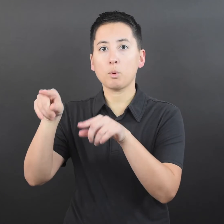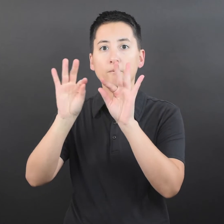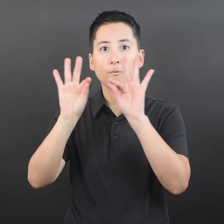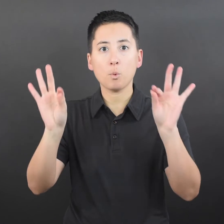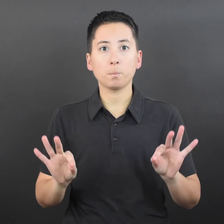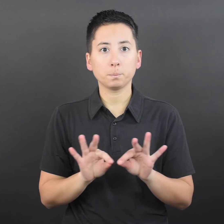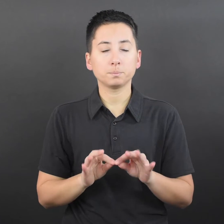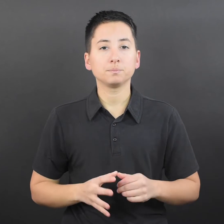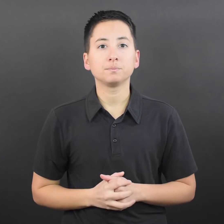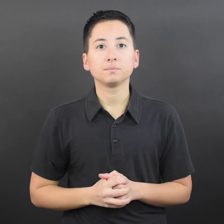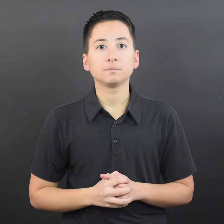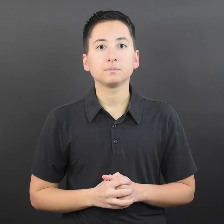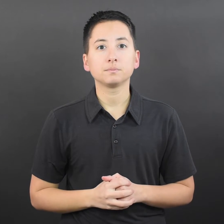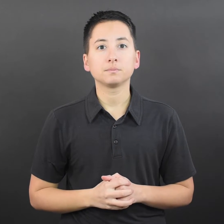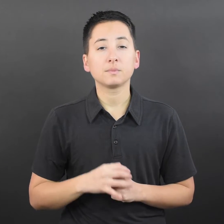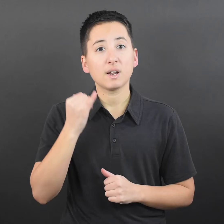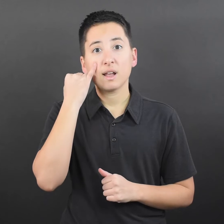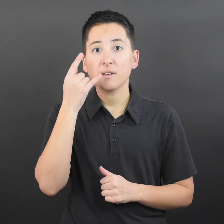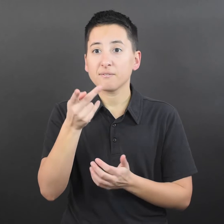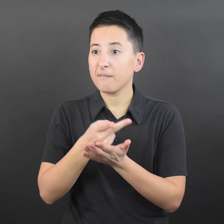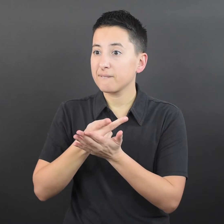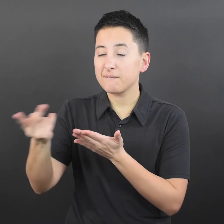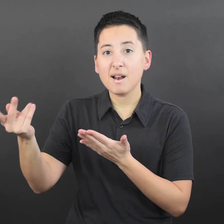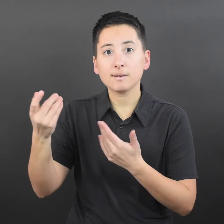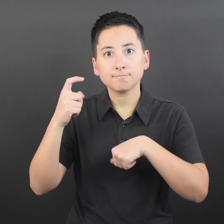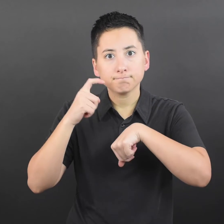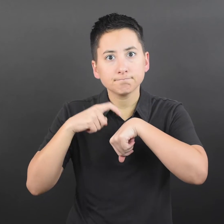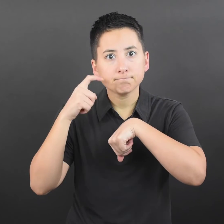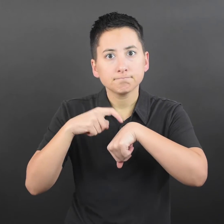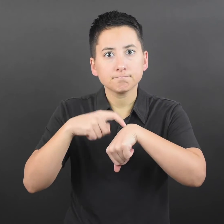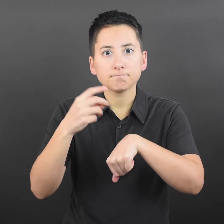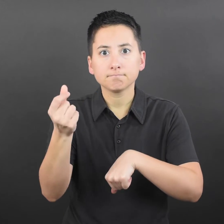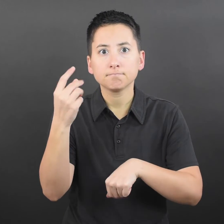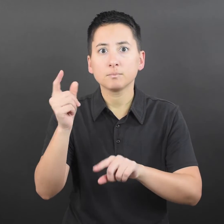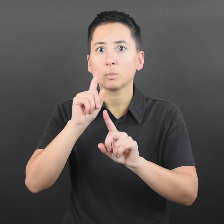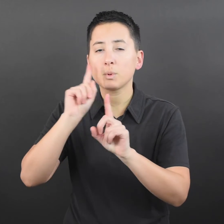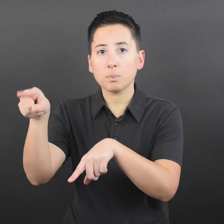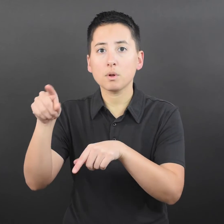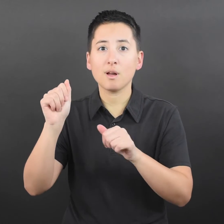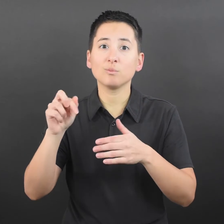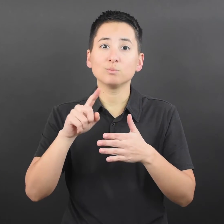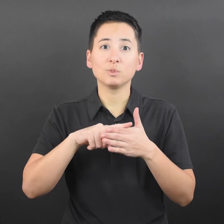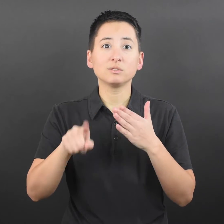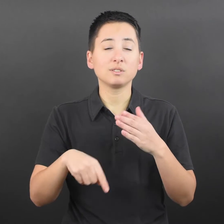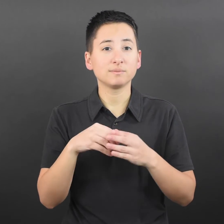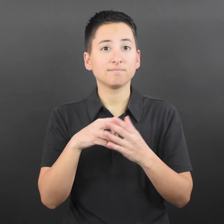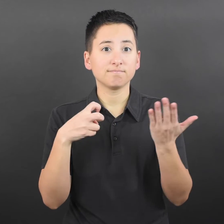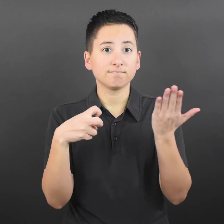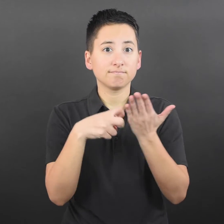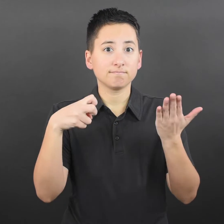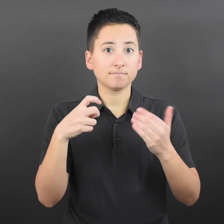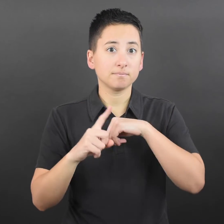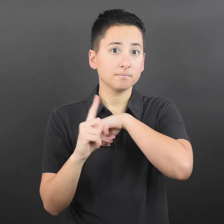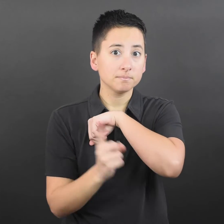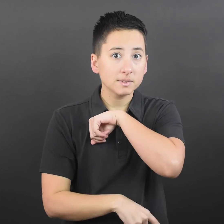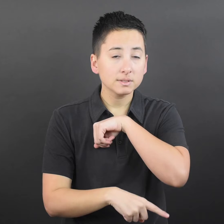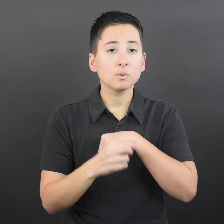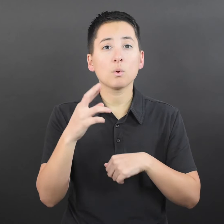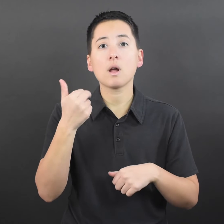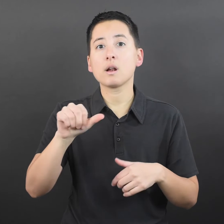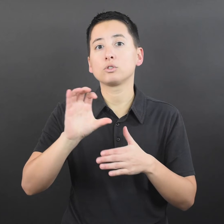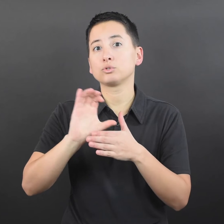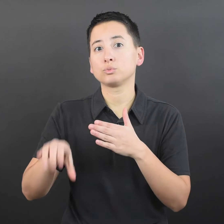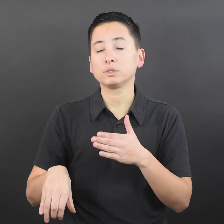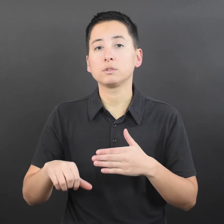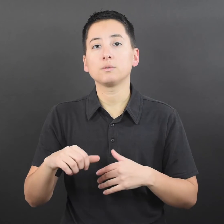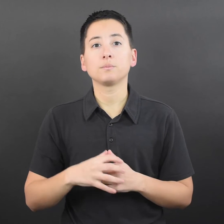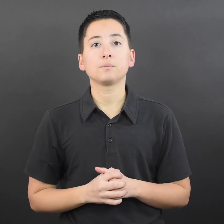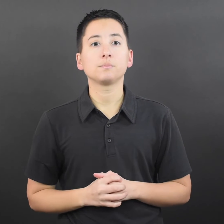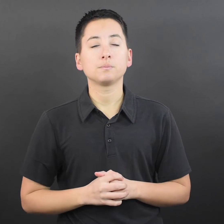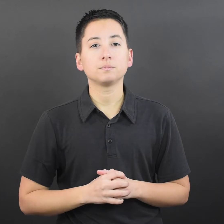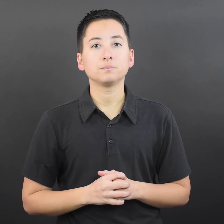A link to the Case Report Form is at ___. Failure to promptly report cases could result in a